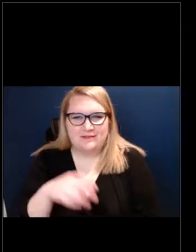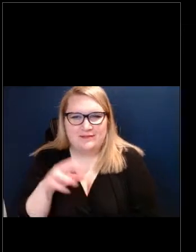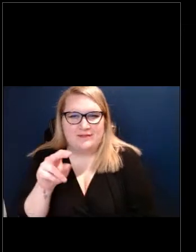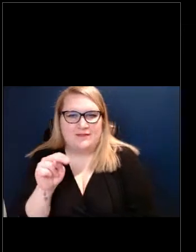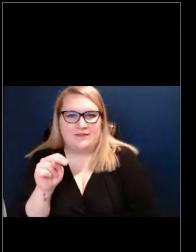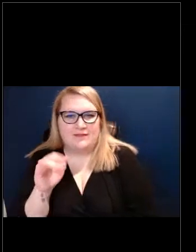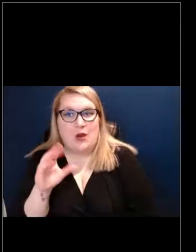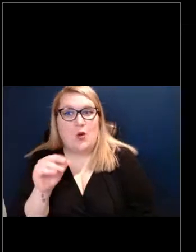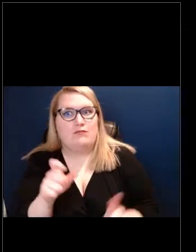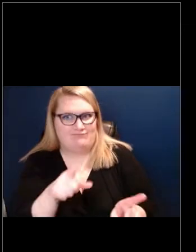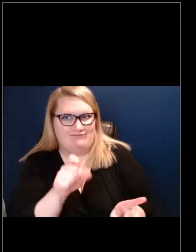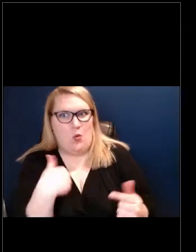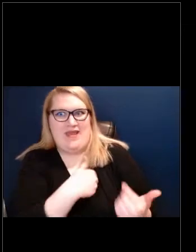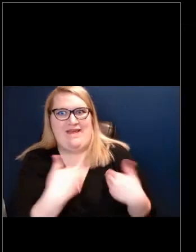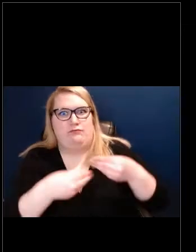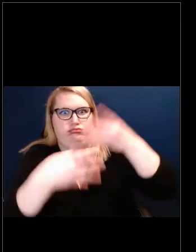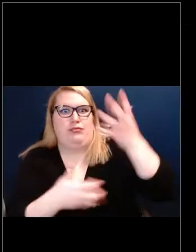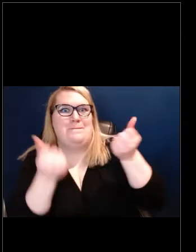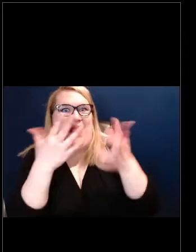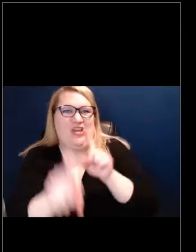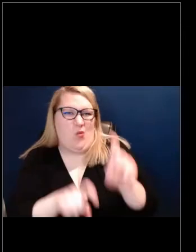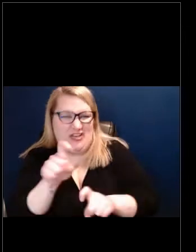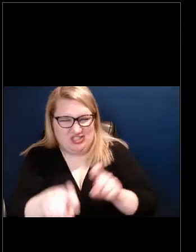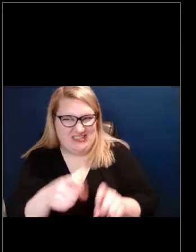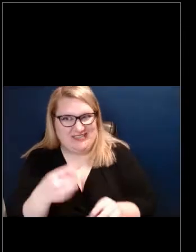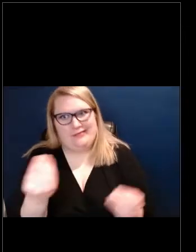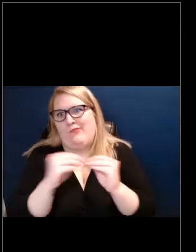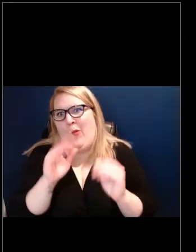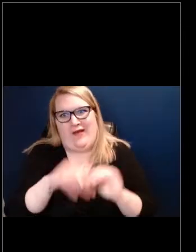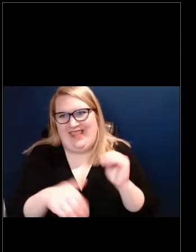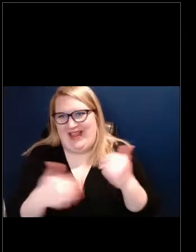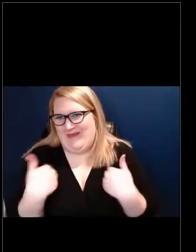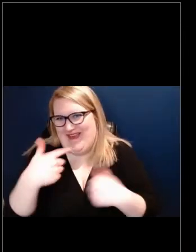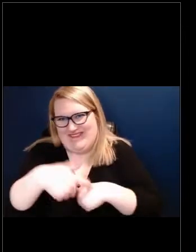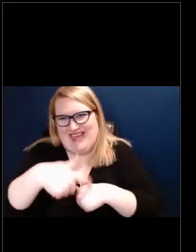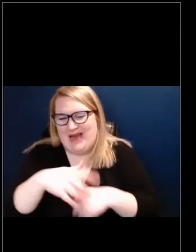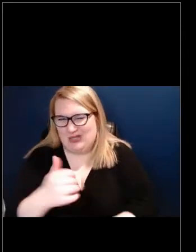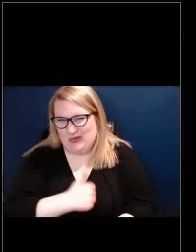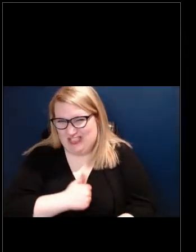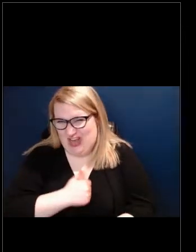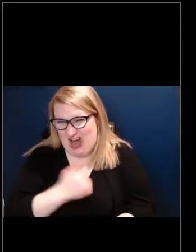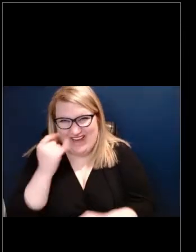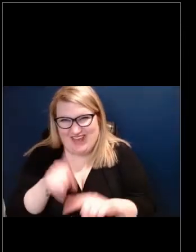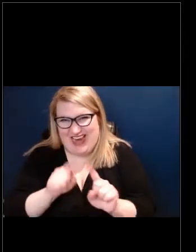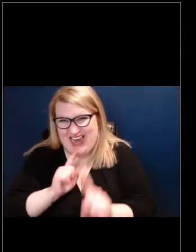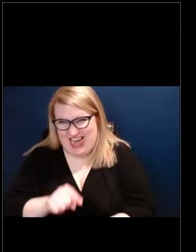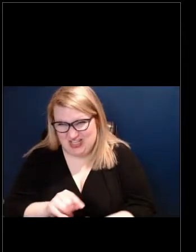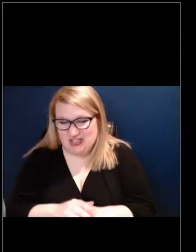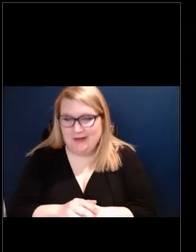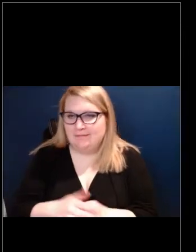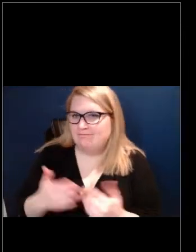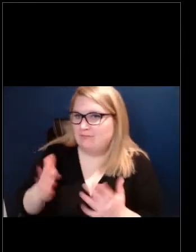of questions more than we can answer. So I apologize for the folks that I don't get to. Great questions. Yeah, Norman wanted to know,